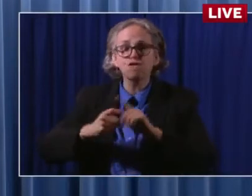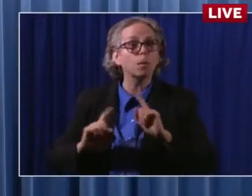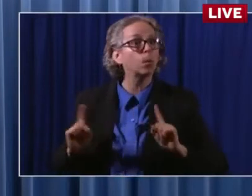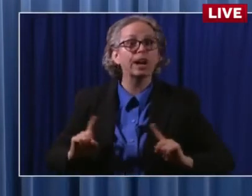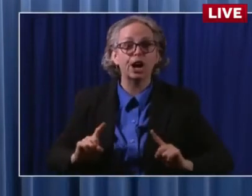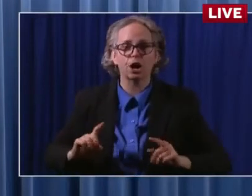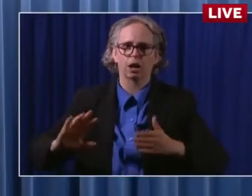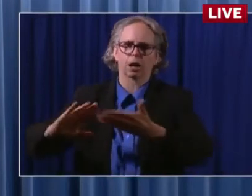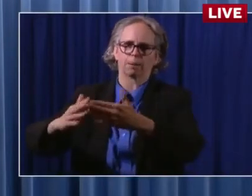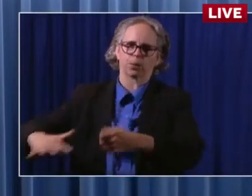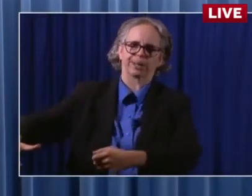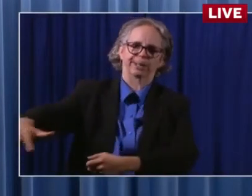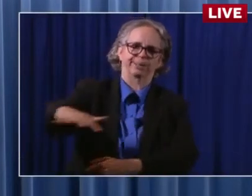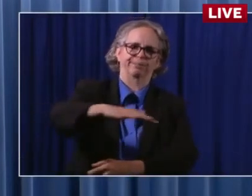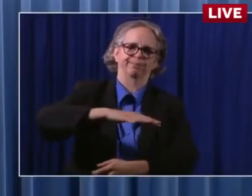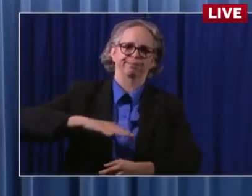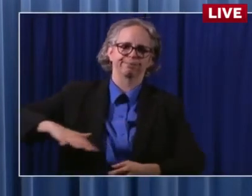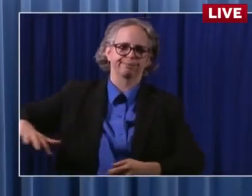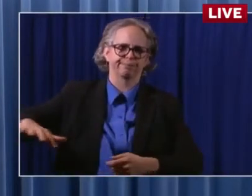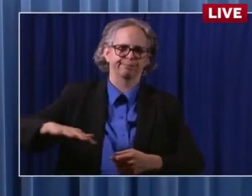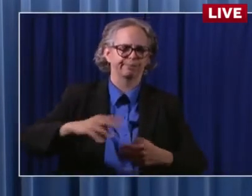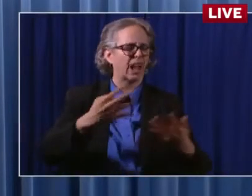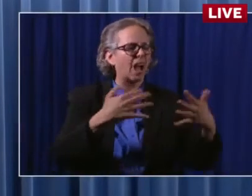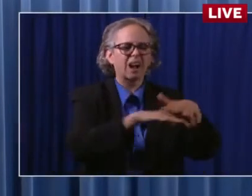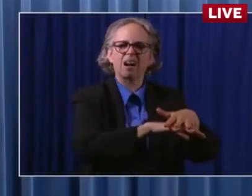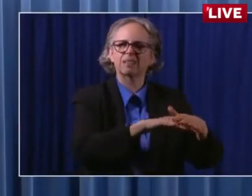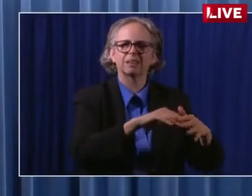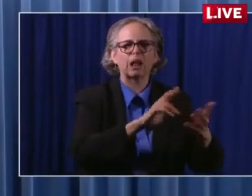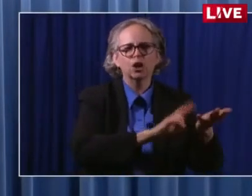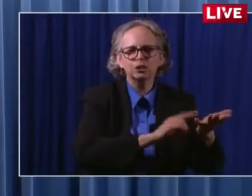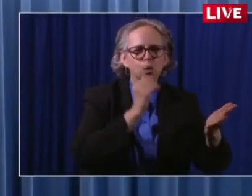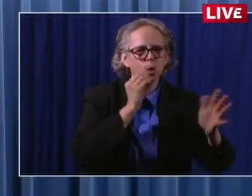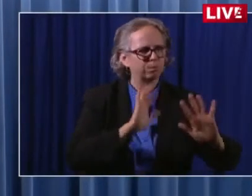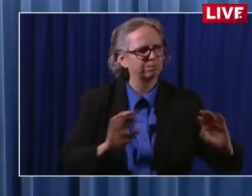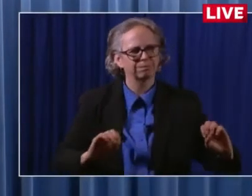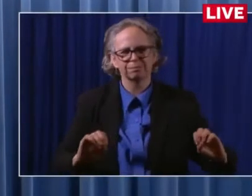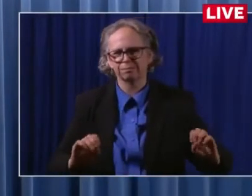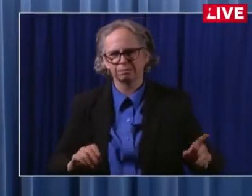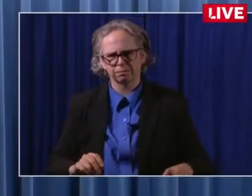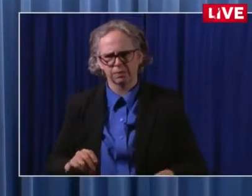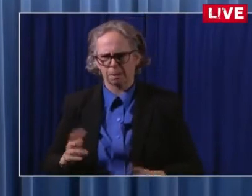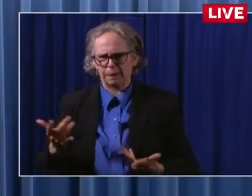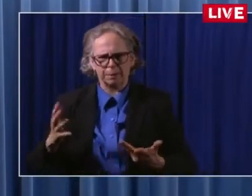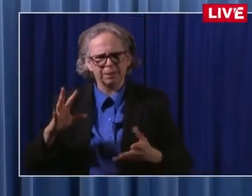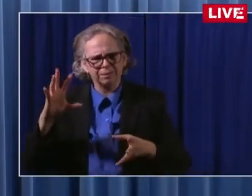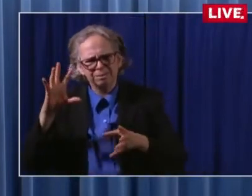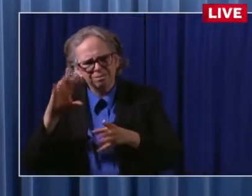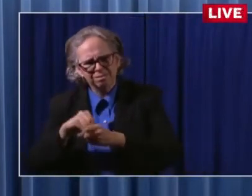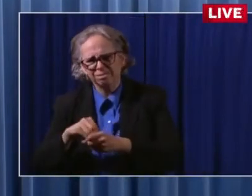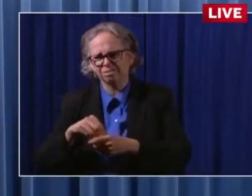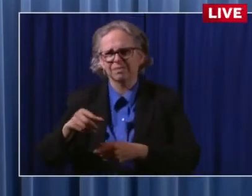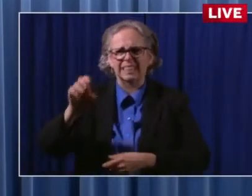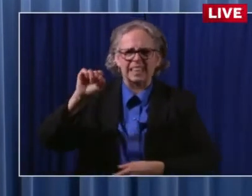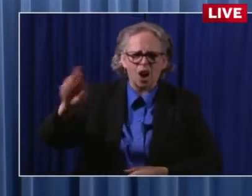OVER 89% OF THE CASES ARE NOT IN CONGREGATE SETTINGS, SIGNALING THAT WE DO HAVE COMMUNITY SPREAD.